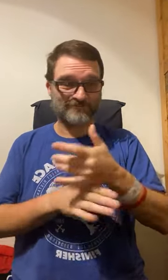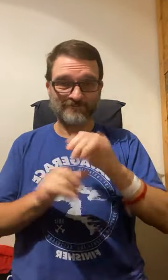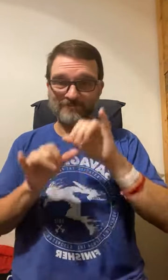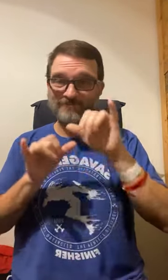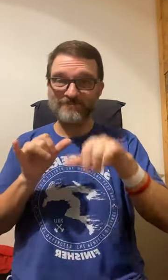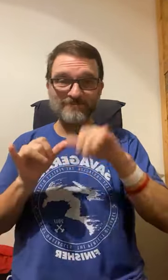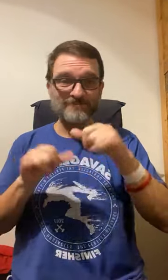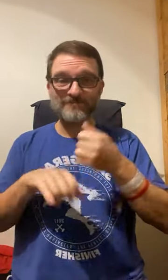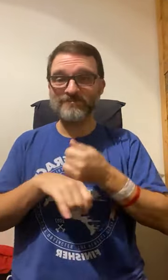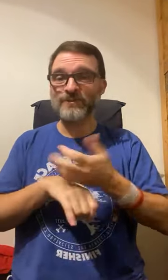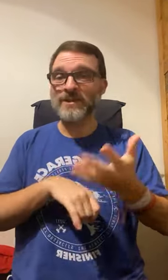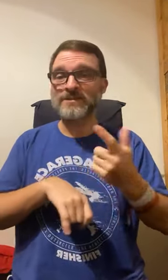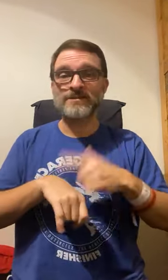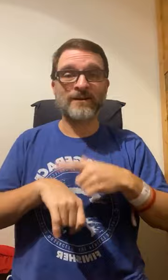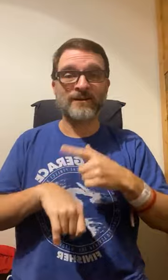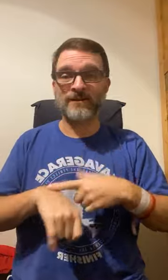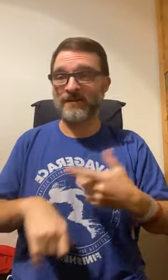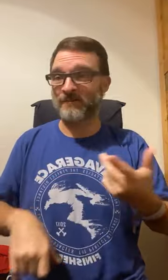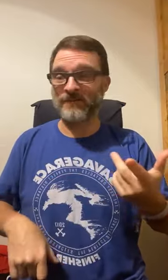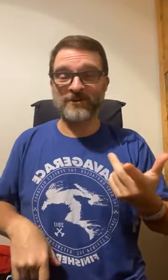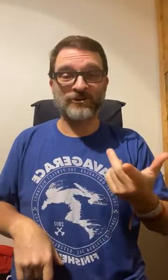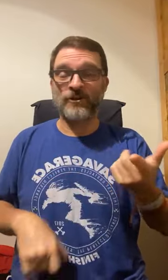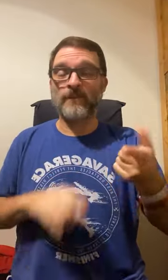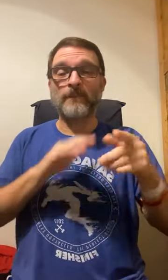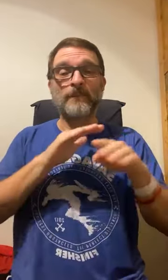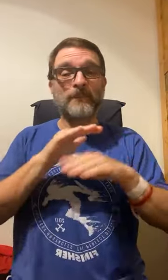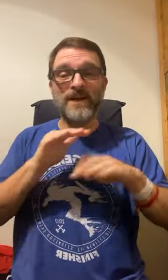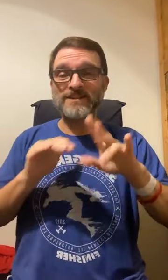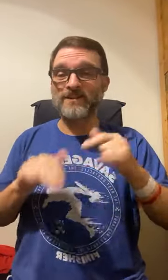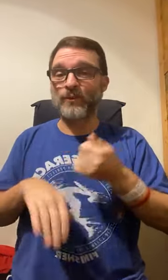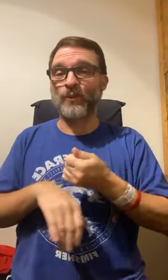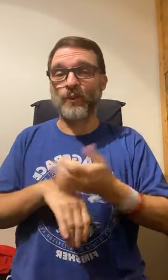The other night was just staying and wasting time. Basically